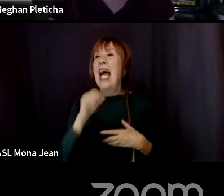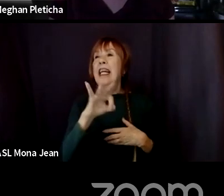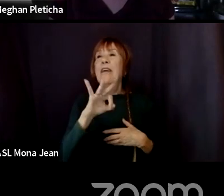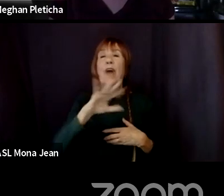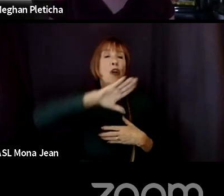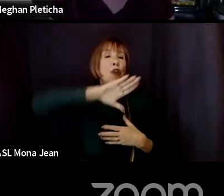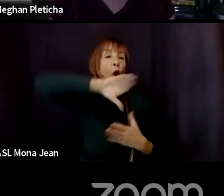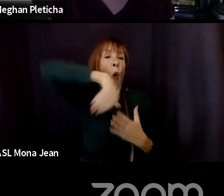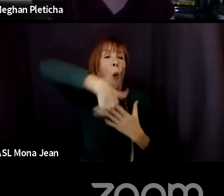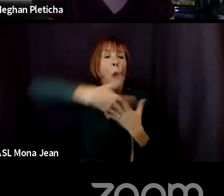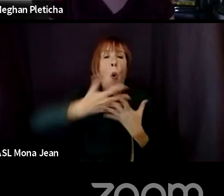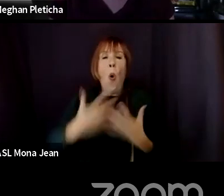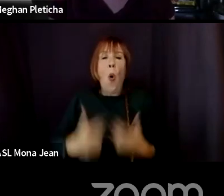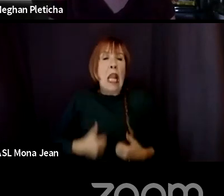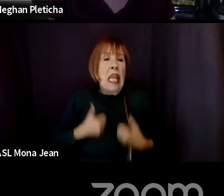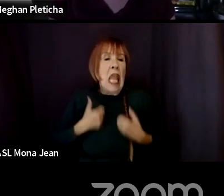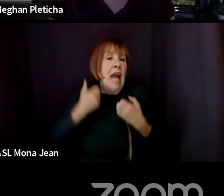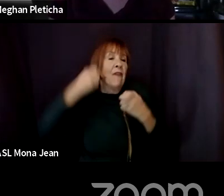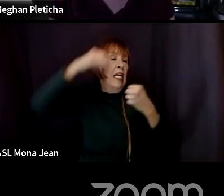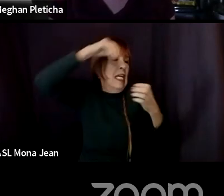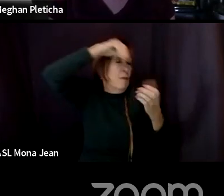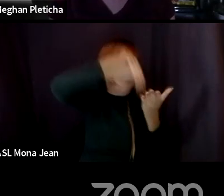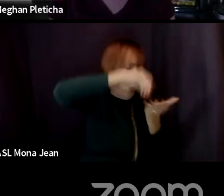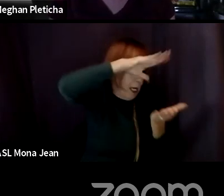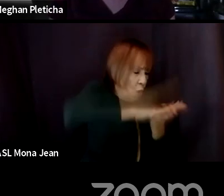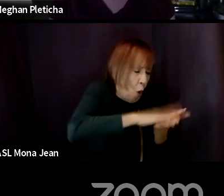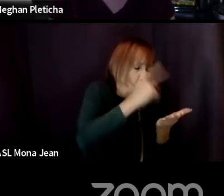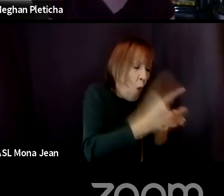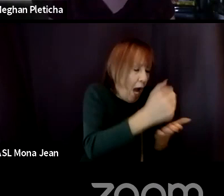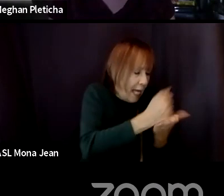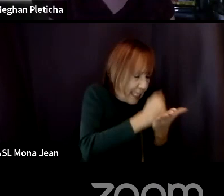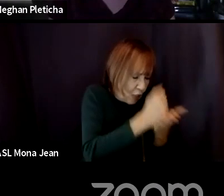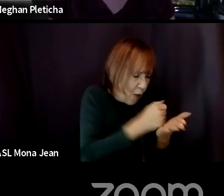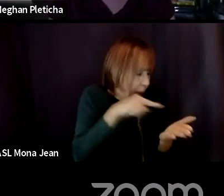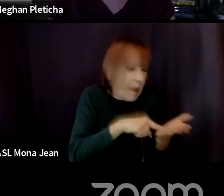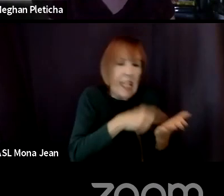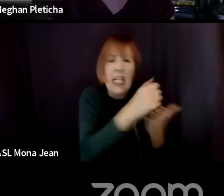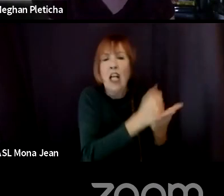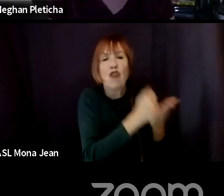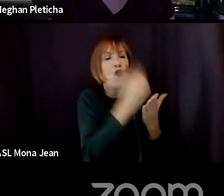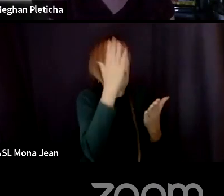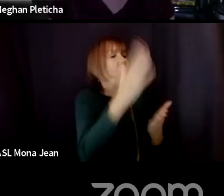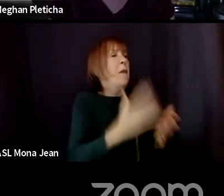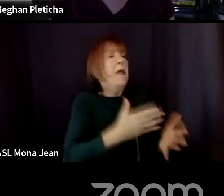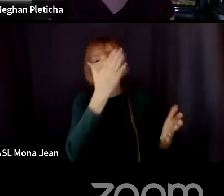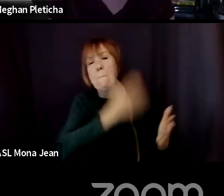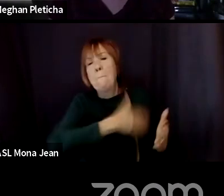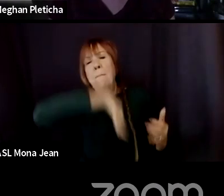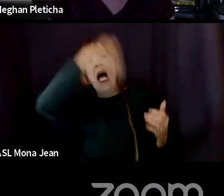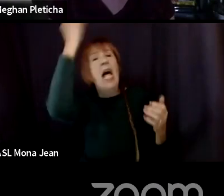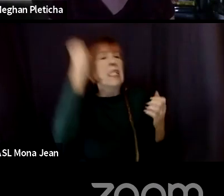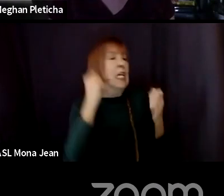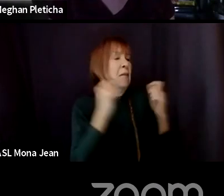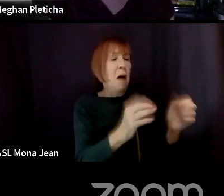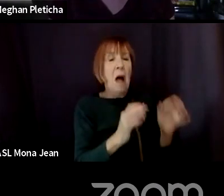this script is gonna be the big one. Sometimes if you get big notes, the best answer is to be like, this one's done.